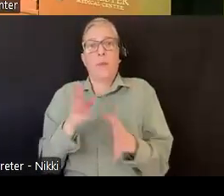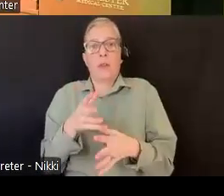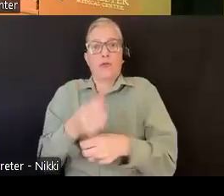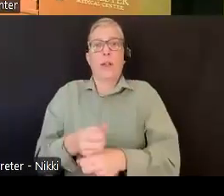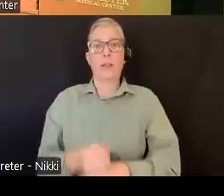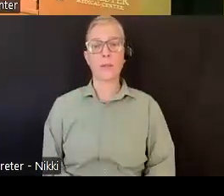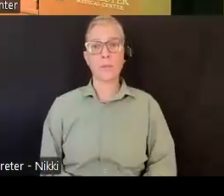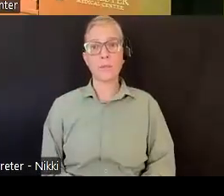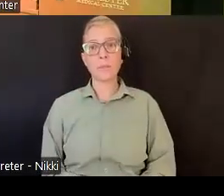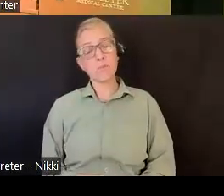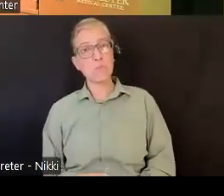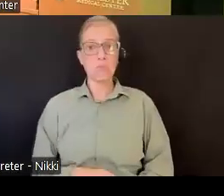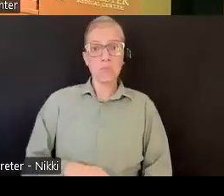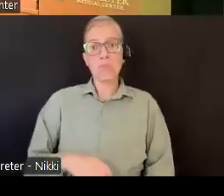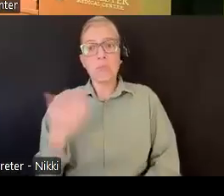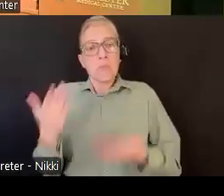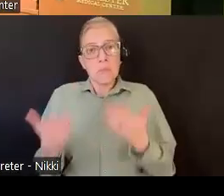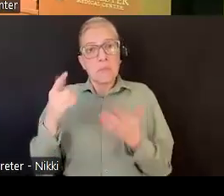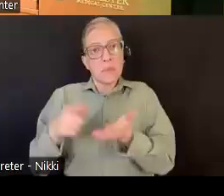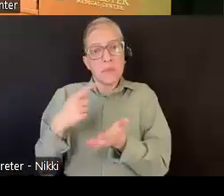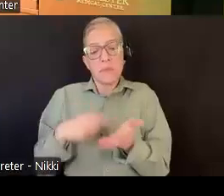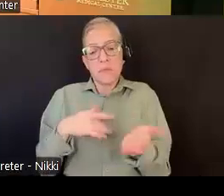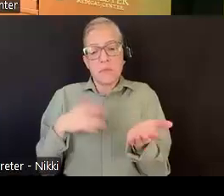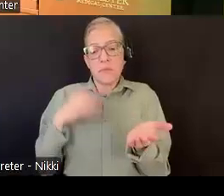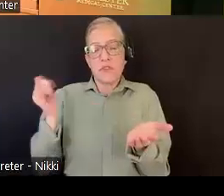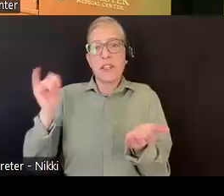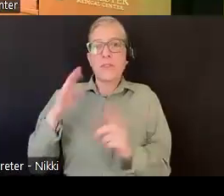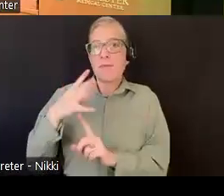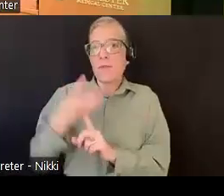five months feel like, hey, I'm I'm part of the part of the community. But that's that's been